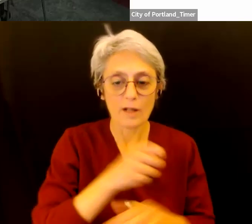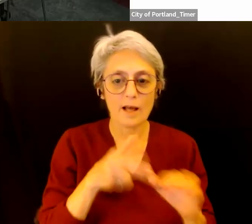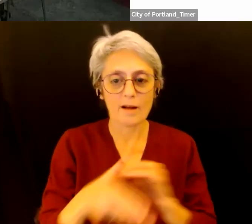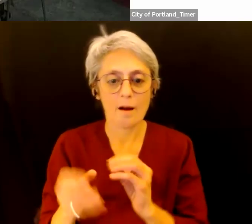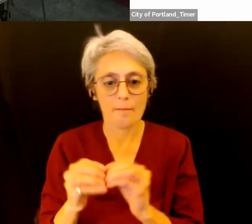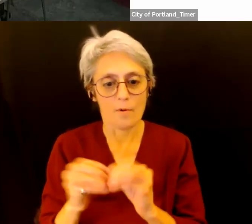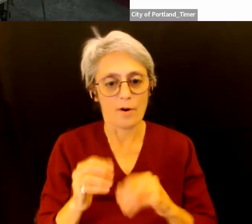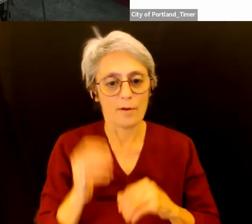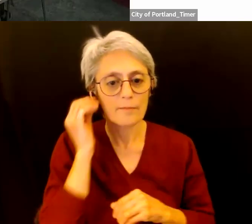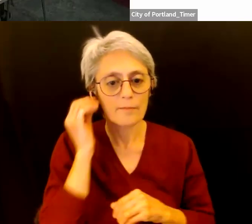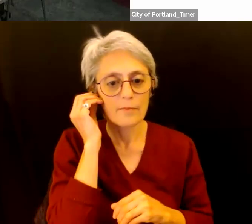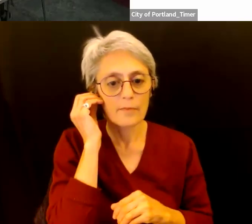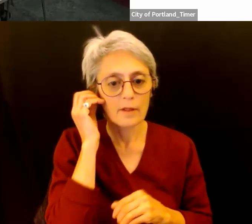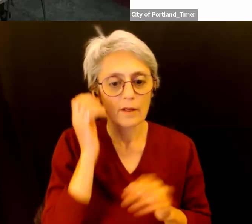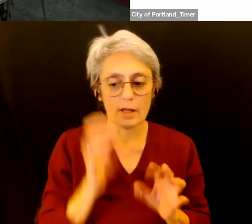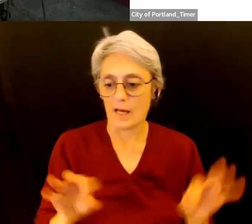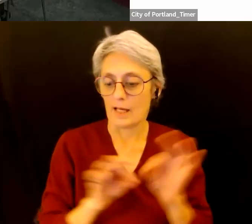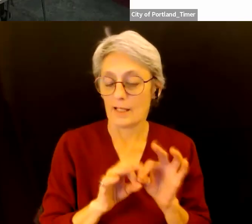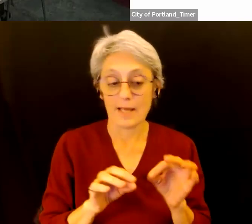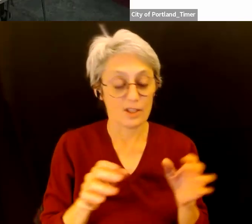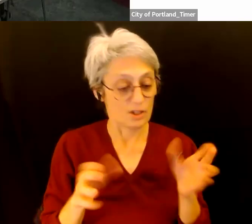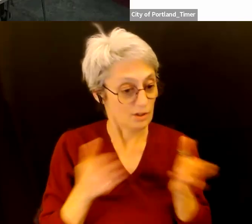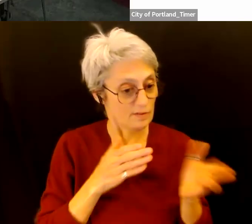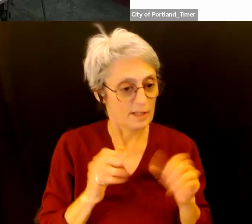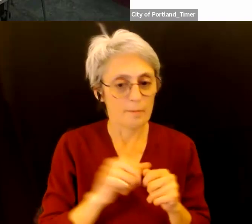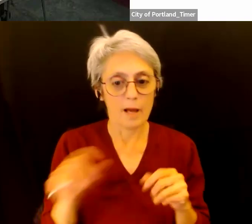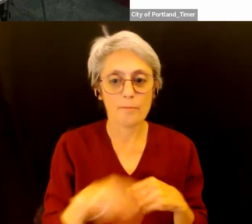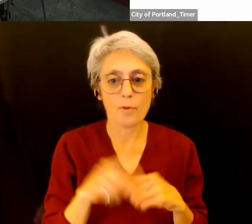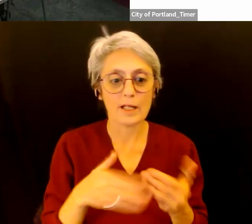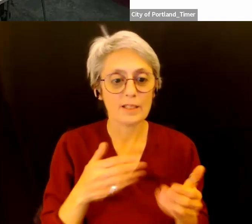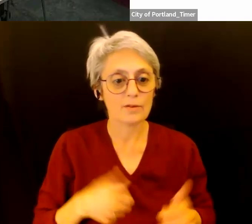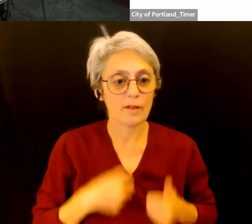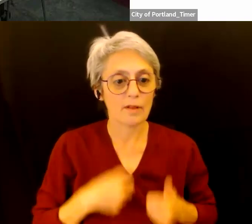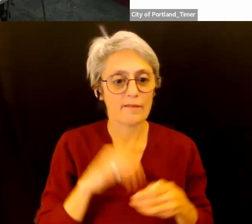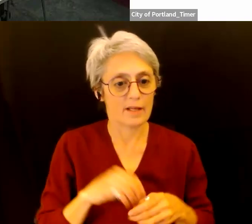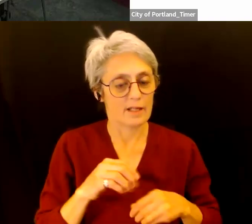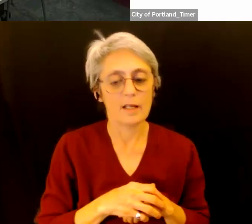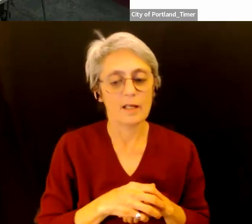Essential services that make Portland livable that people use every day need to be funded.